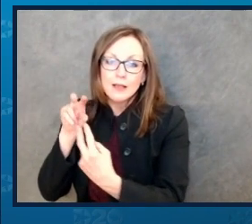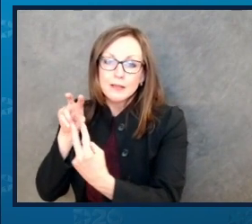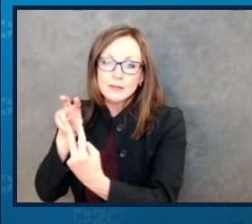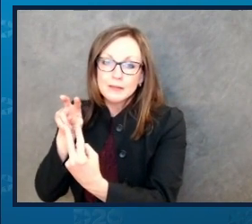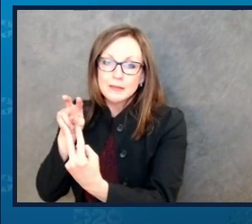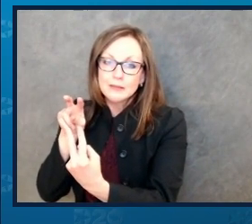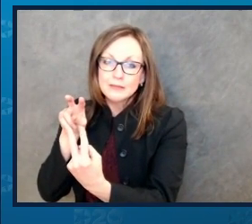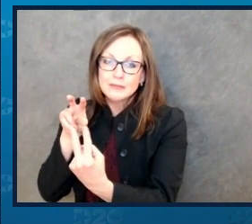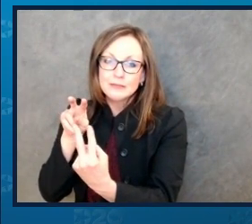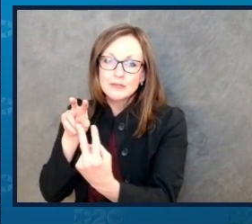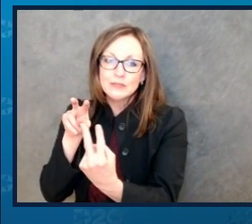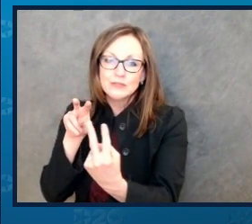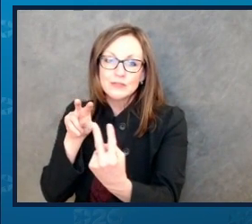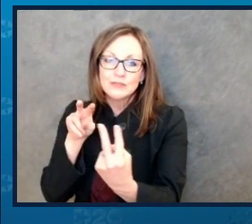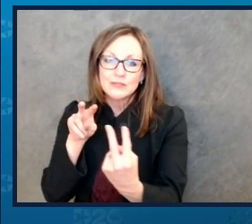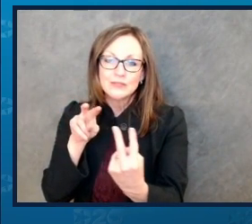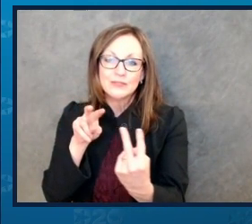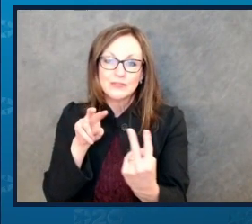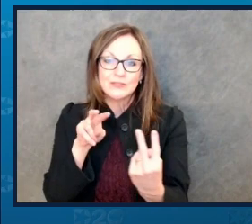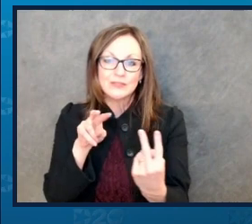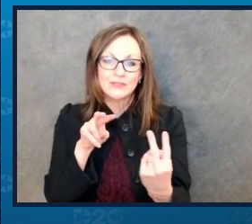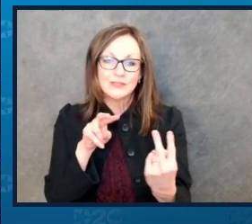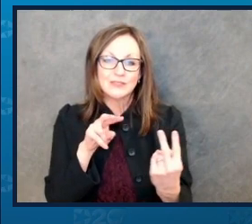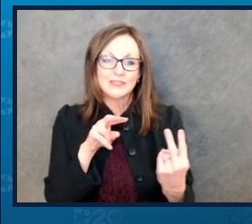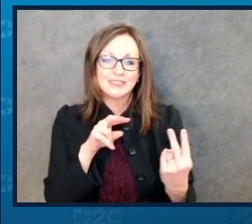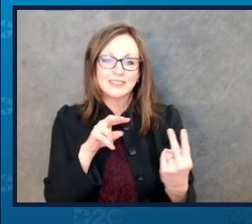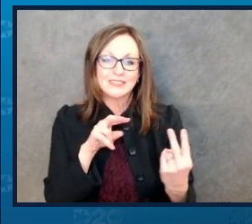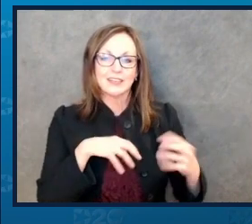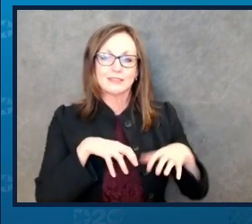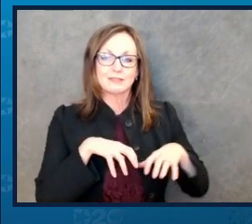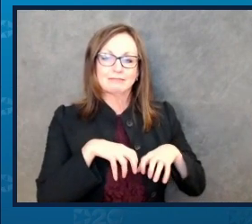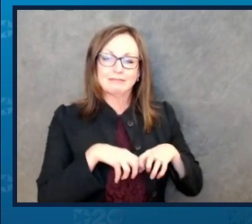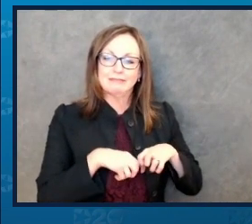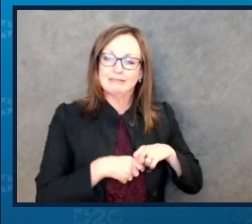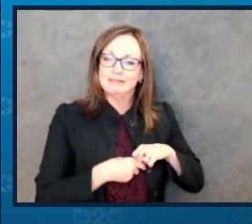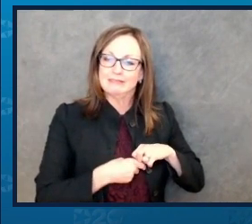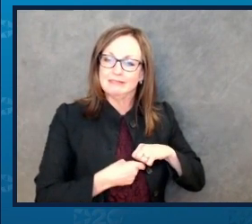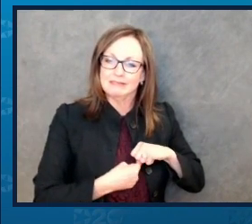VIOLENCE.